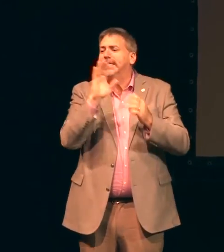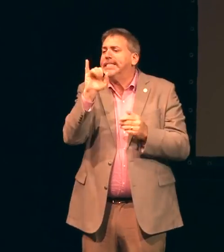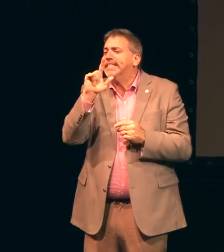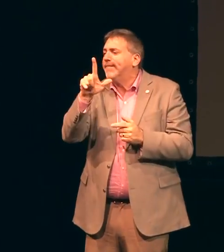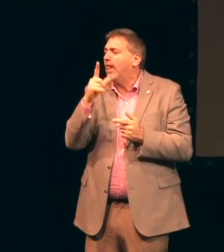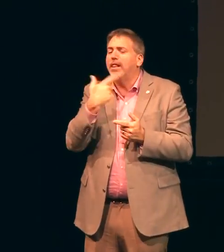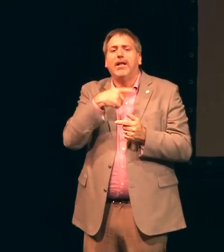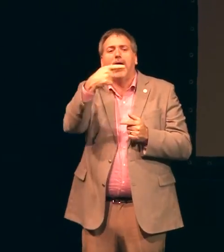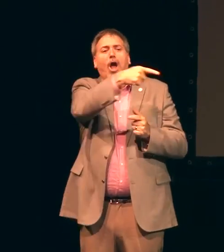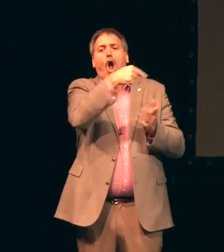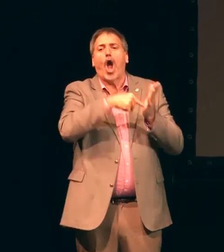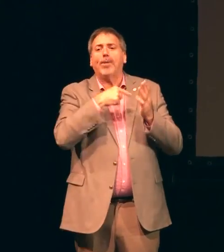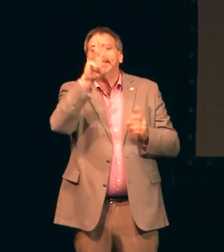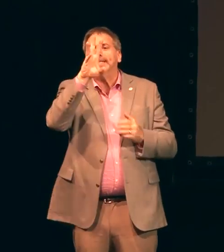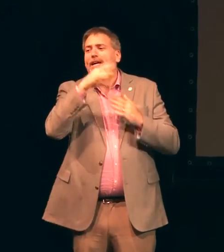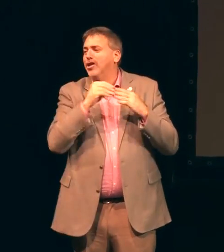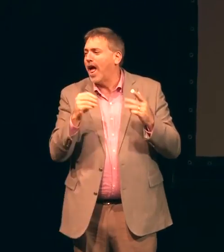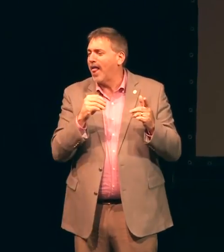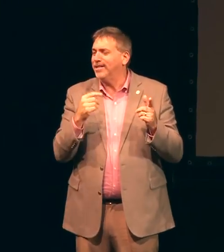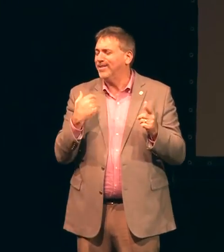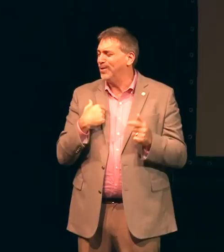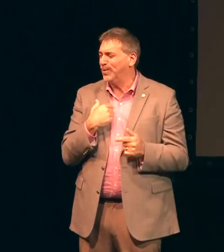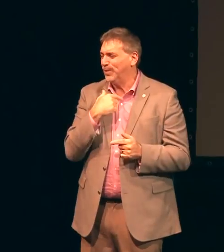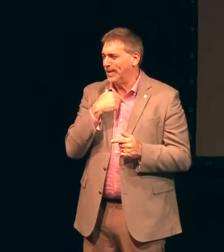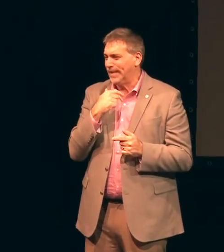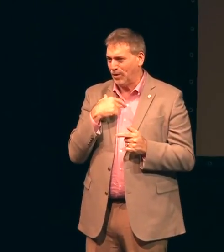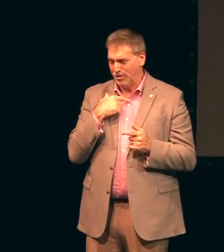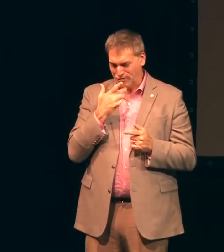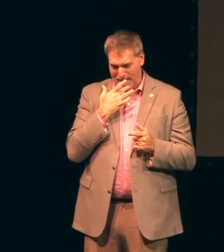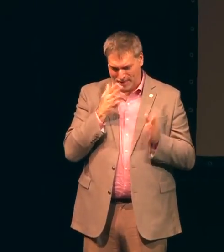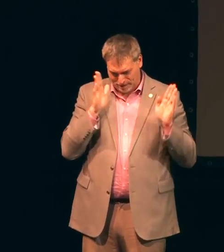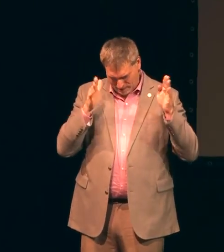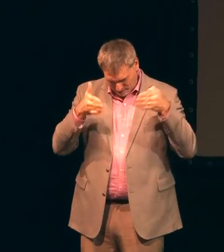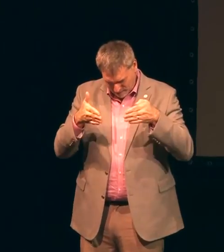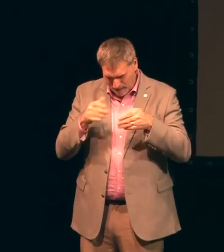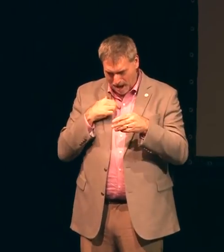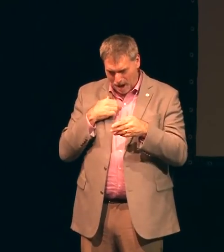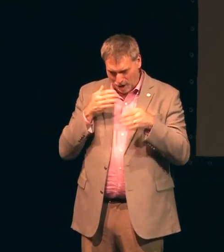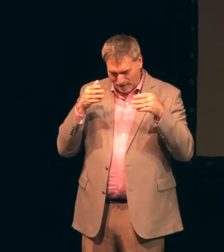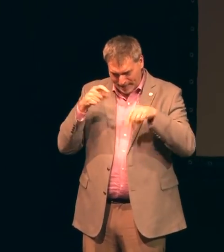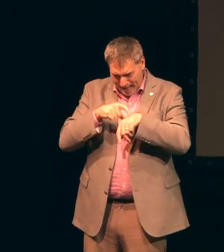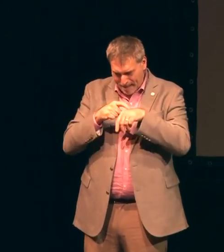a lawyer, I need, I have a civil suit, this guy owes me $600, we don't represent that, we focus